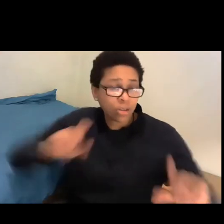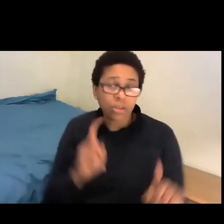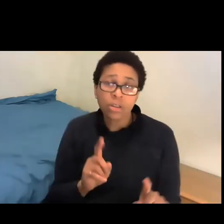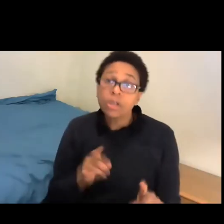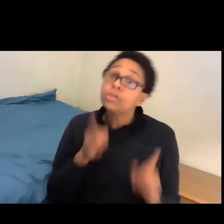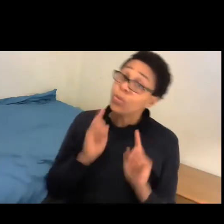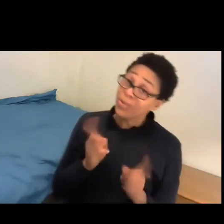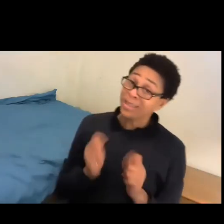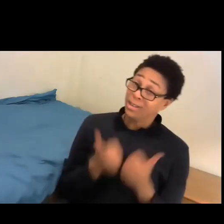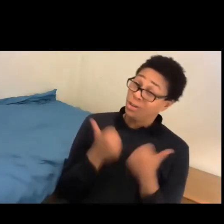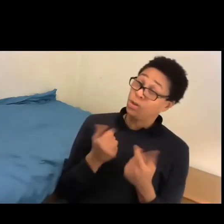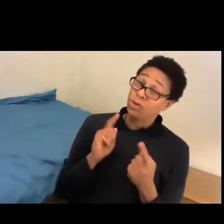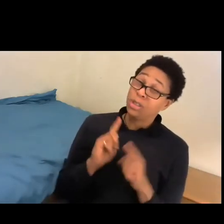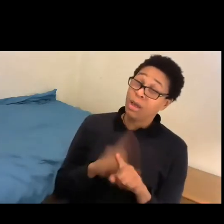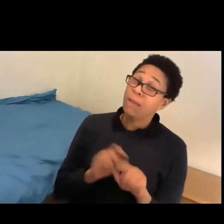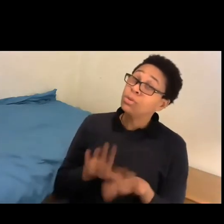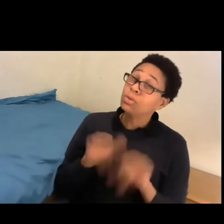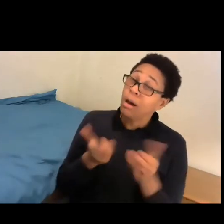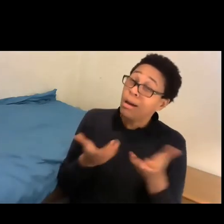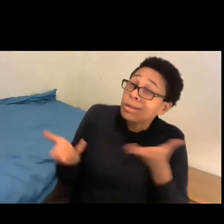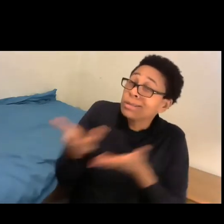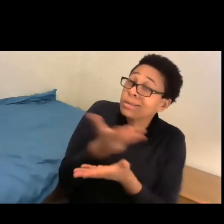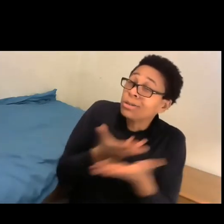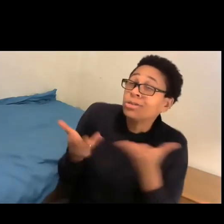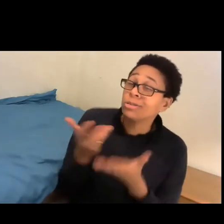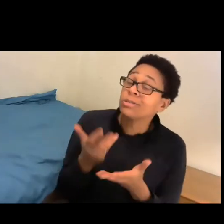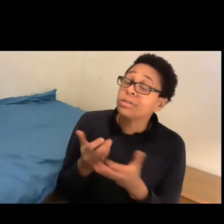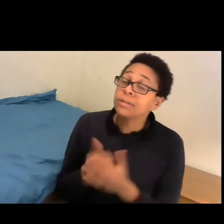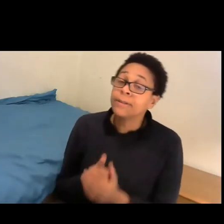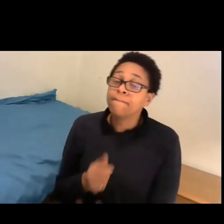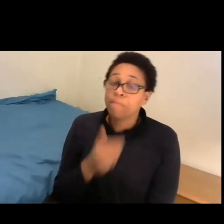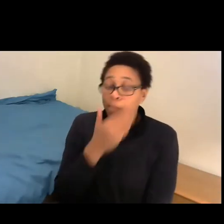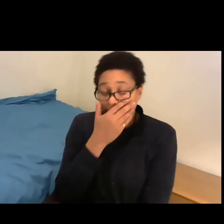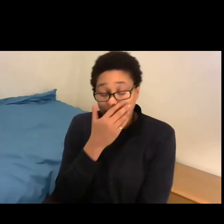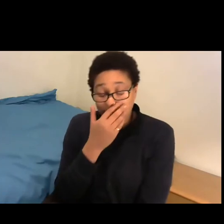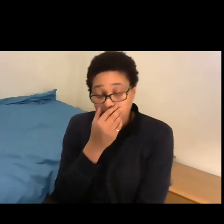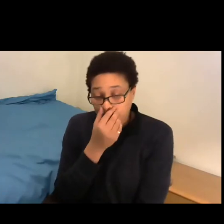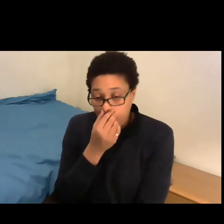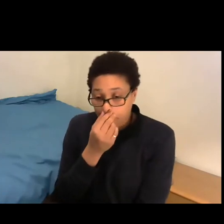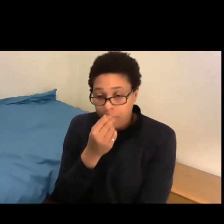And initially, it felt like, Oh, I'm moving into a completely